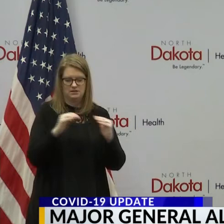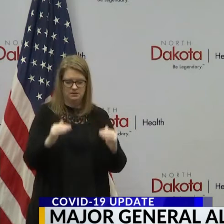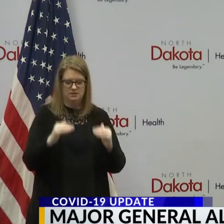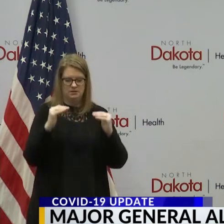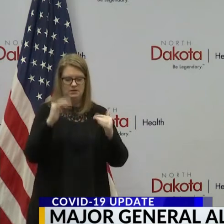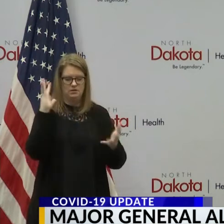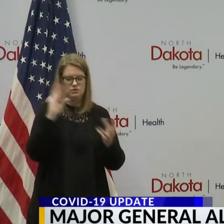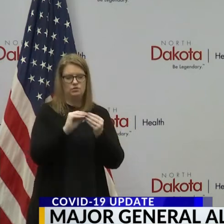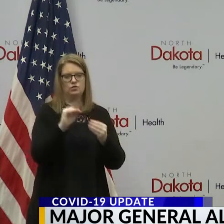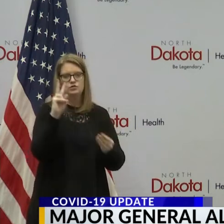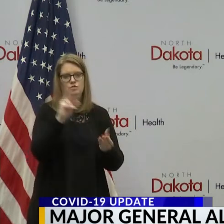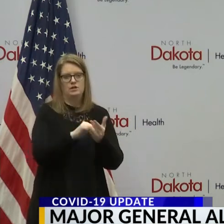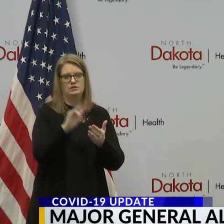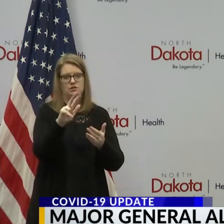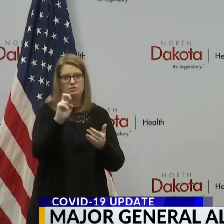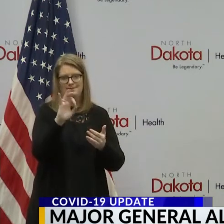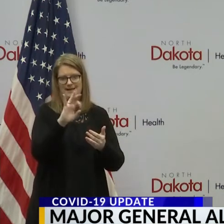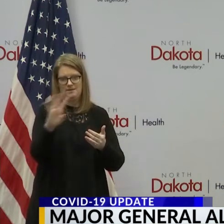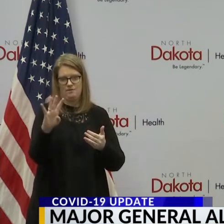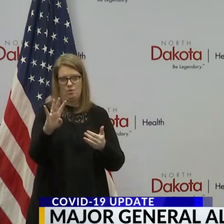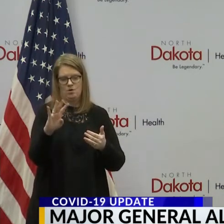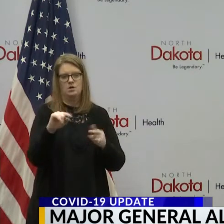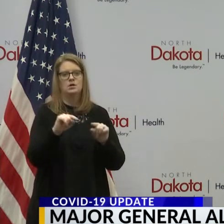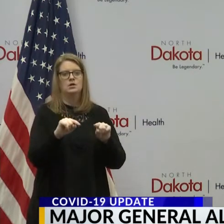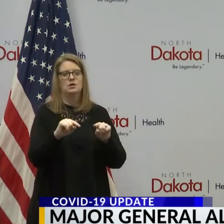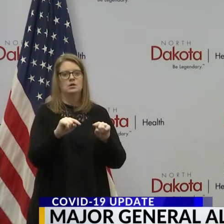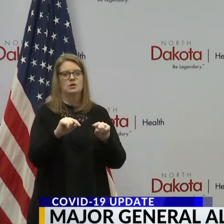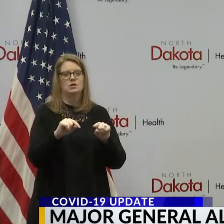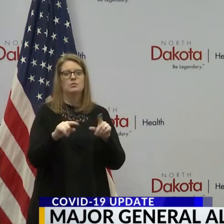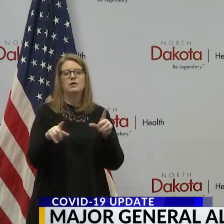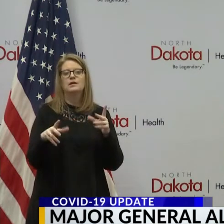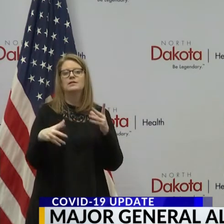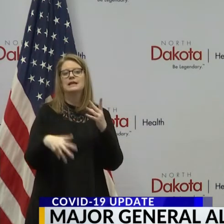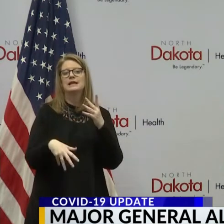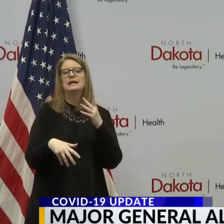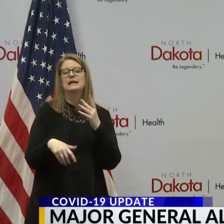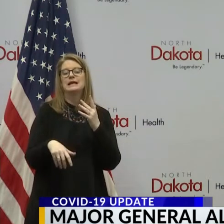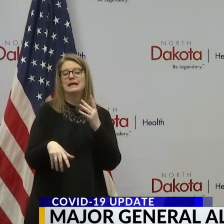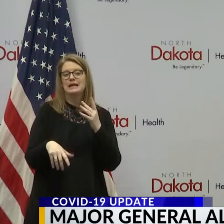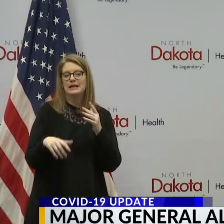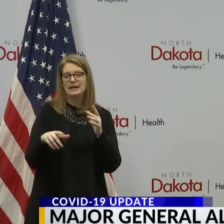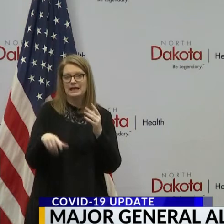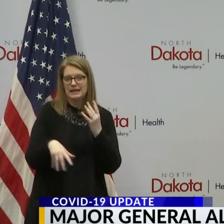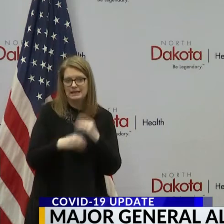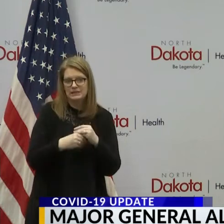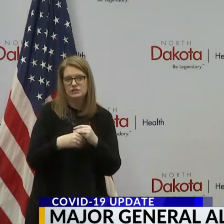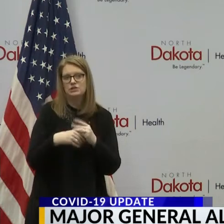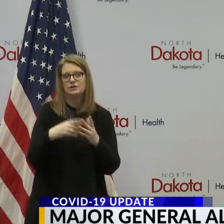IN TIER 2, THEY CAN SEARCH AND ADD ANOTHER 296 BEDS STATEWIDE. THAT WOULD BRING US UP TO A